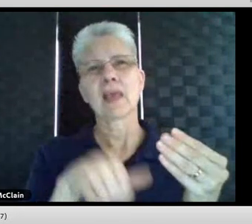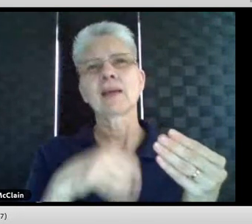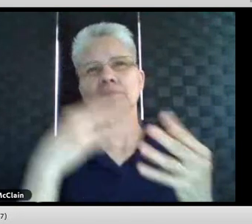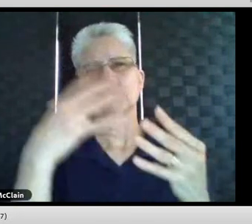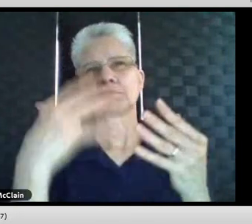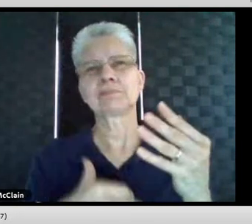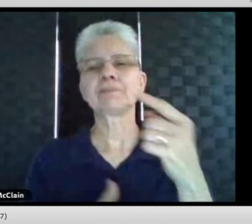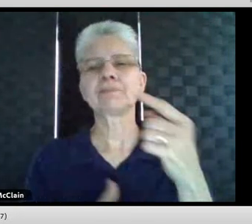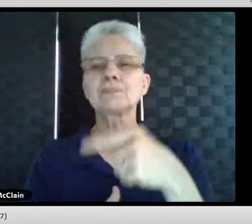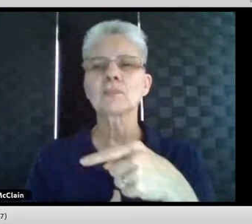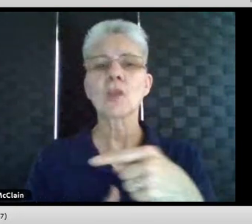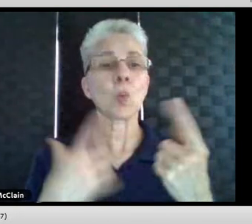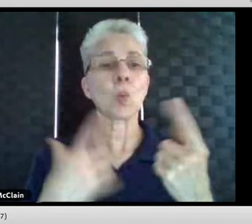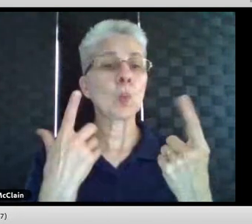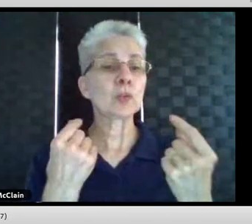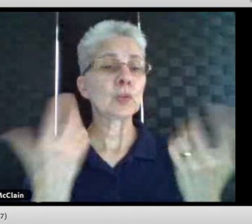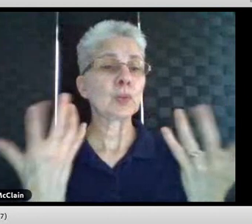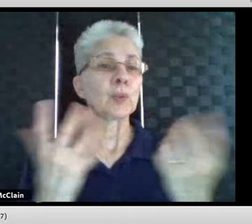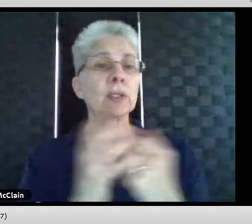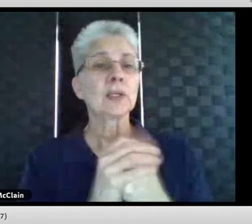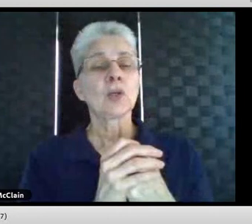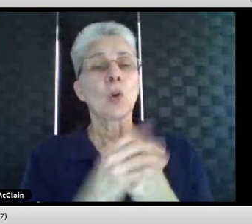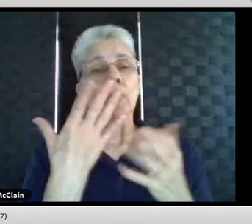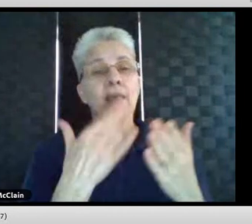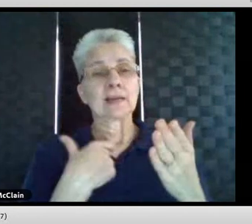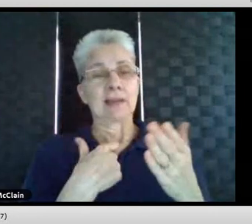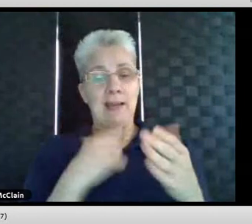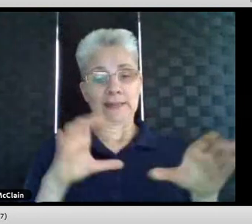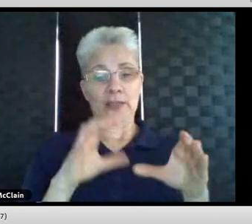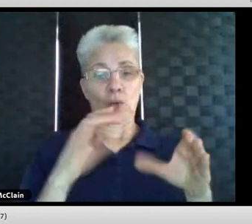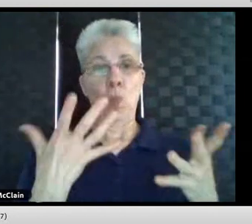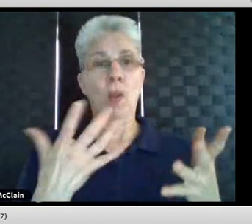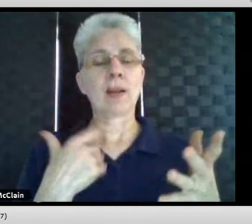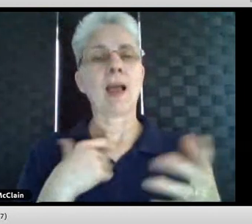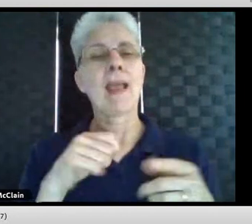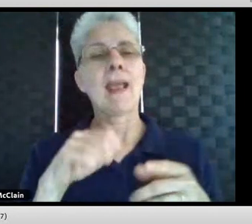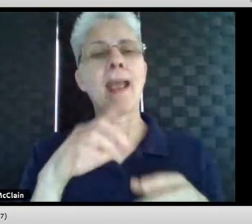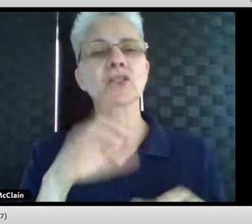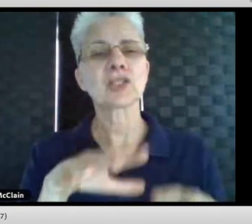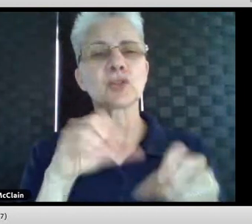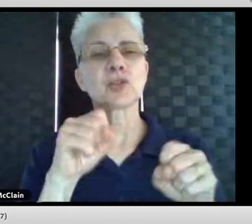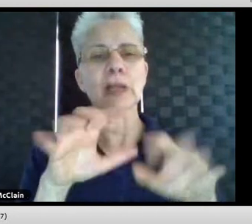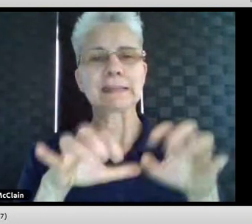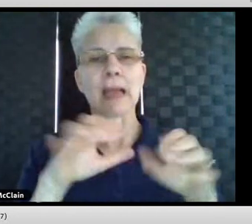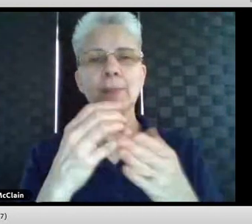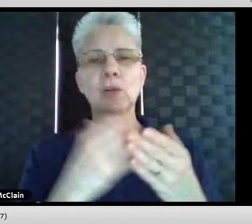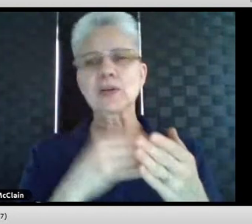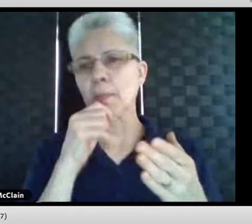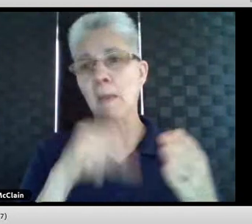So what can you do? One of the things I did is I actually took a typing course. I'm not proud,